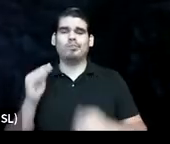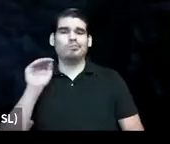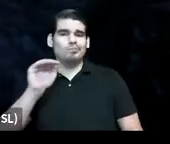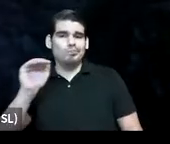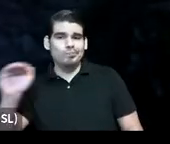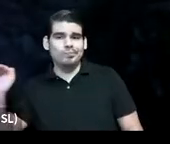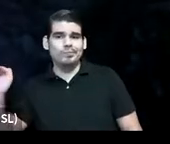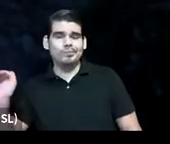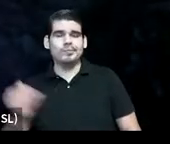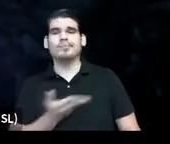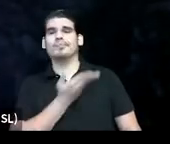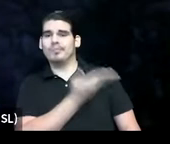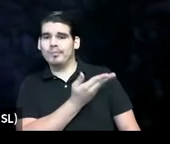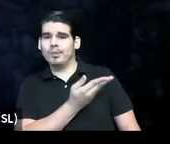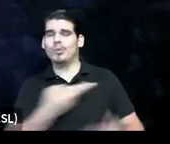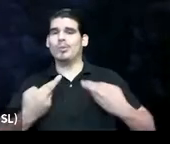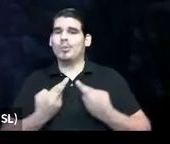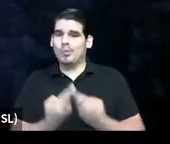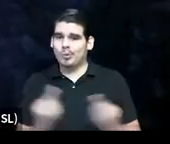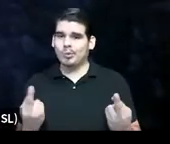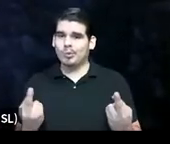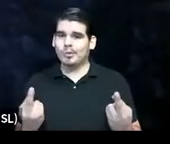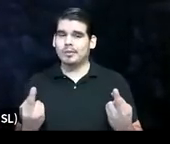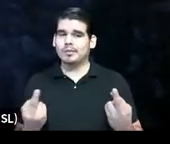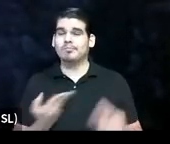But what we have in these resources is a writing guidelines packet